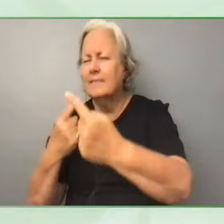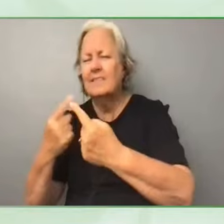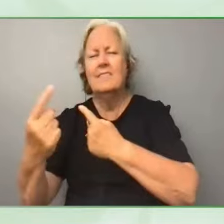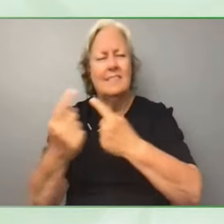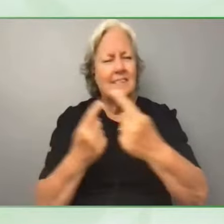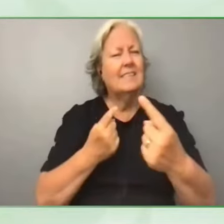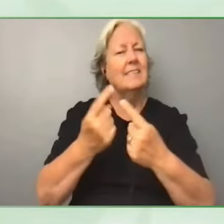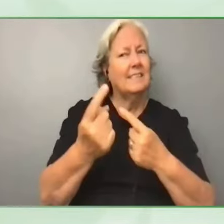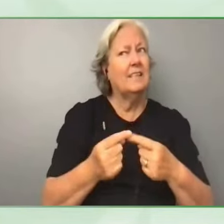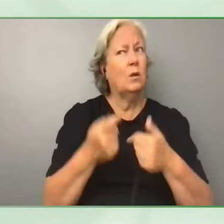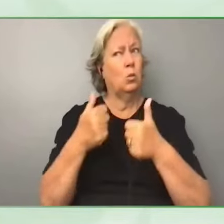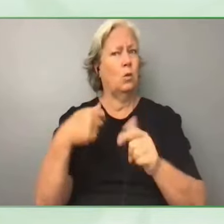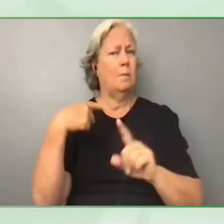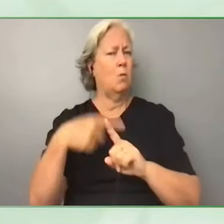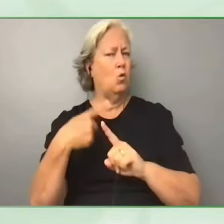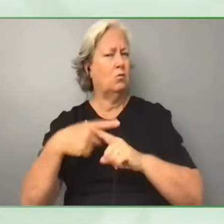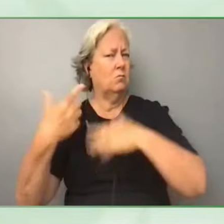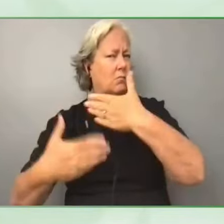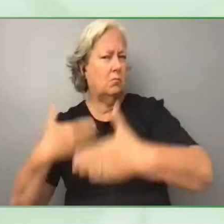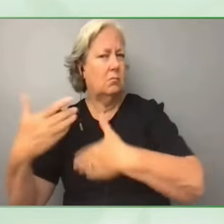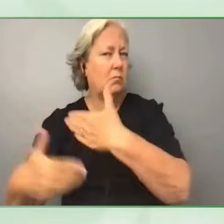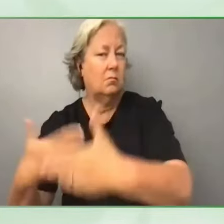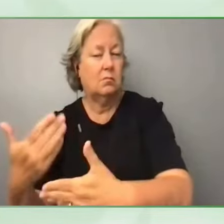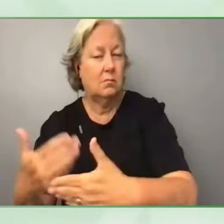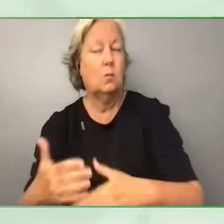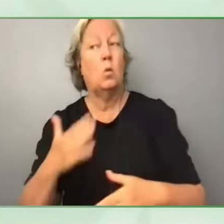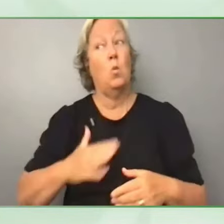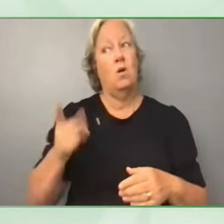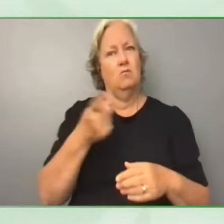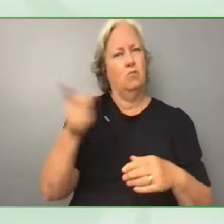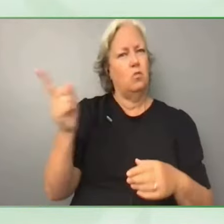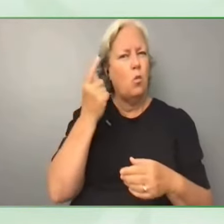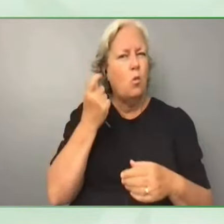make sure they understand this, they change their mindset that